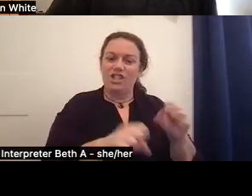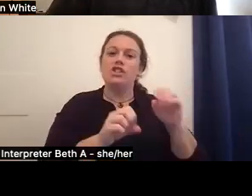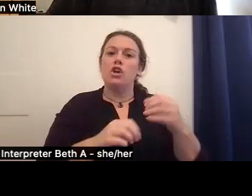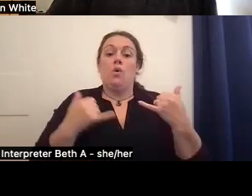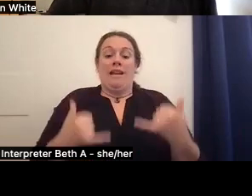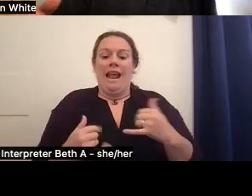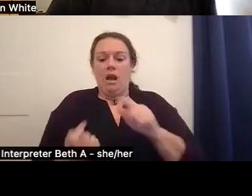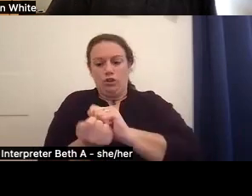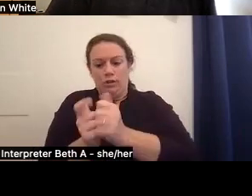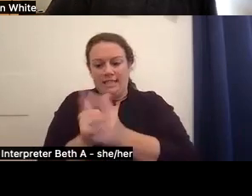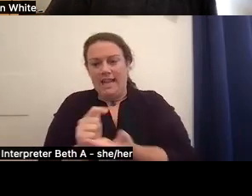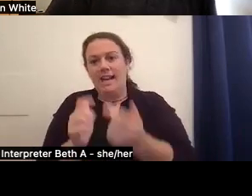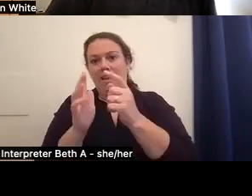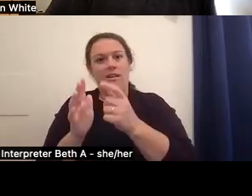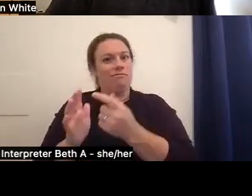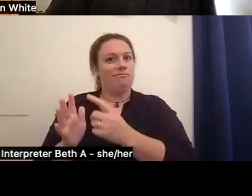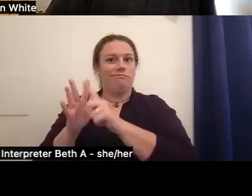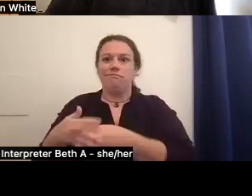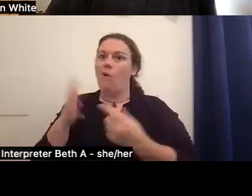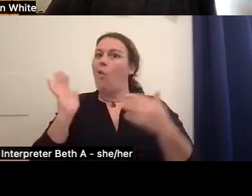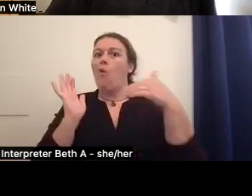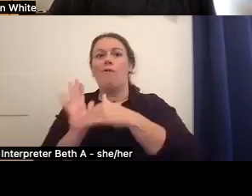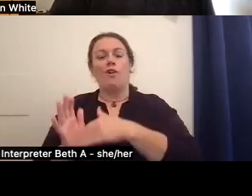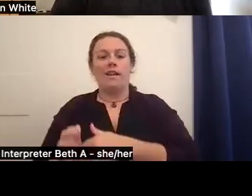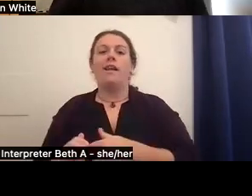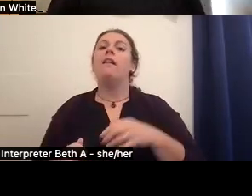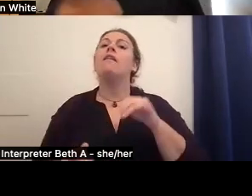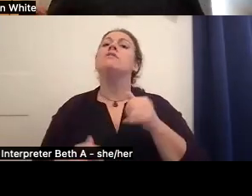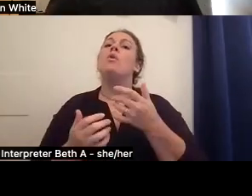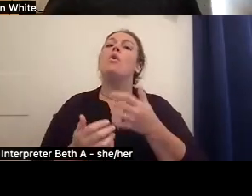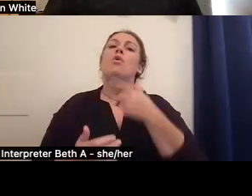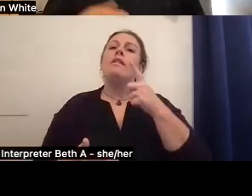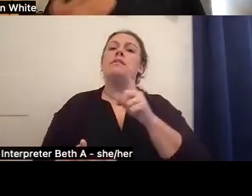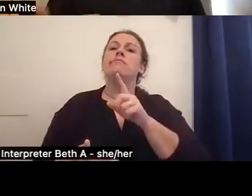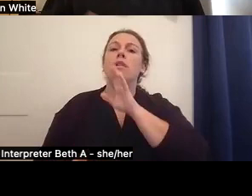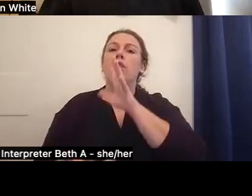of all these ways of thinking and knowing that are important. So orality has been categorized